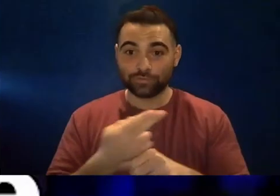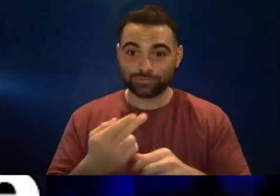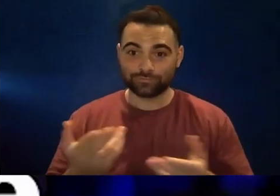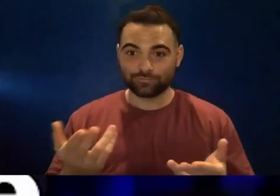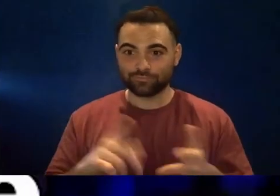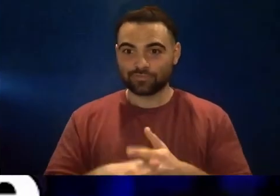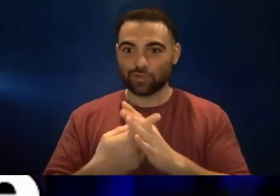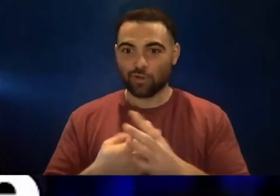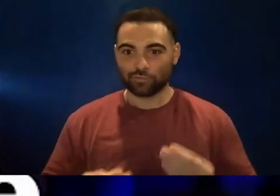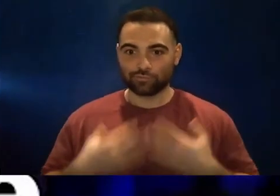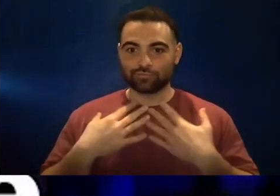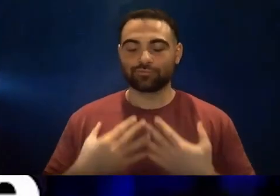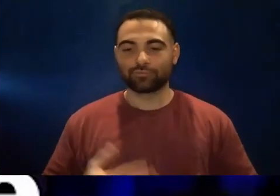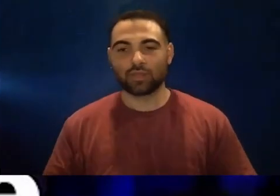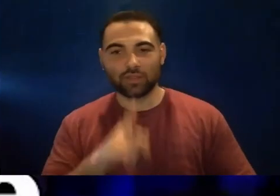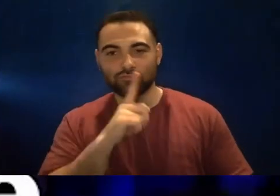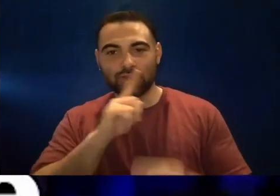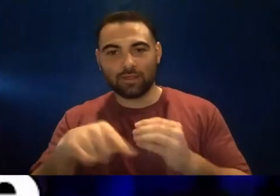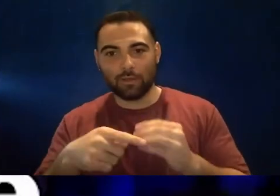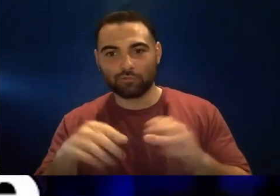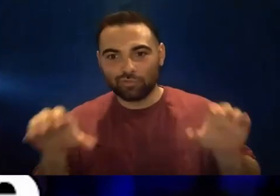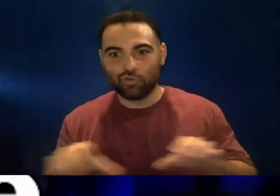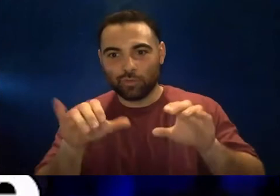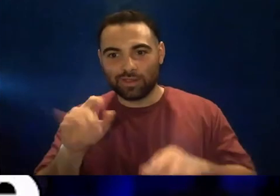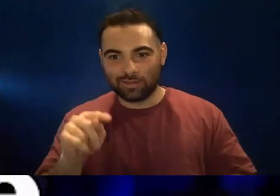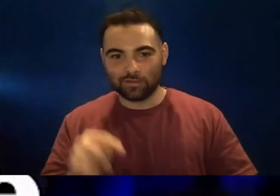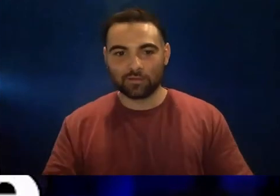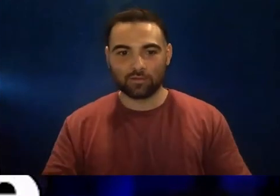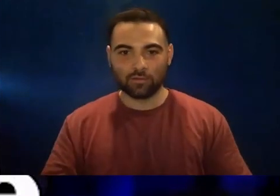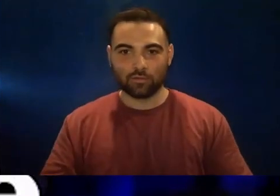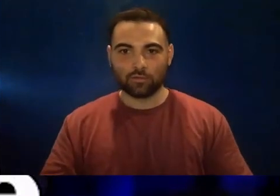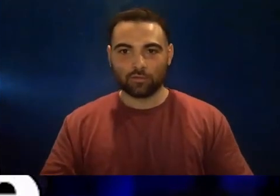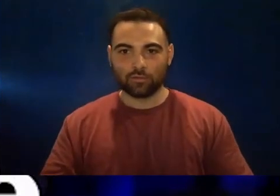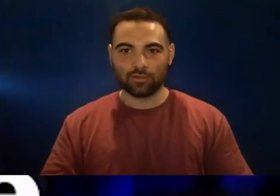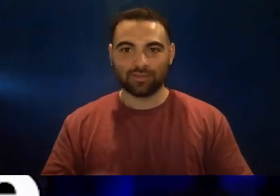It's really about doing it, right? This was a zero budget film.